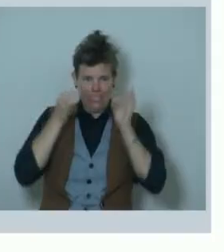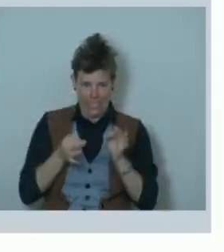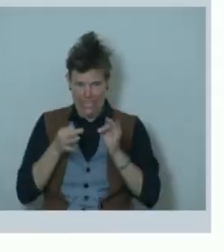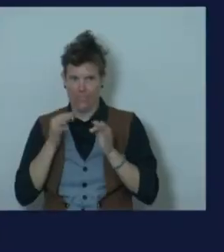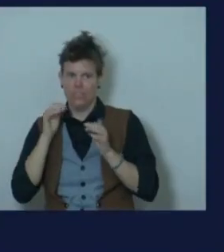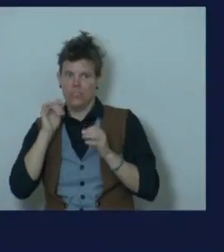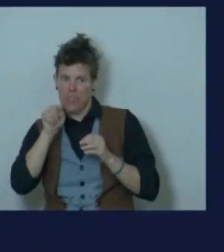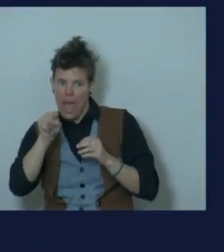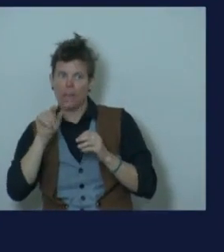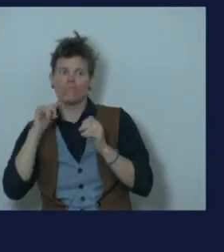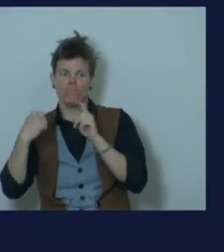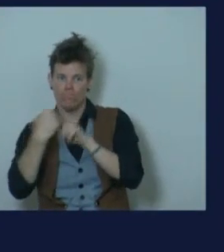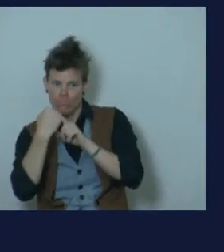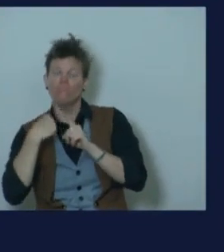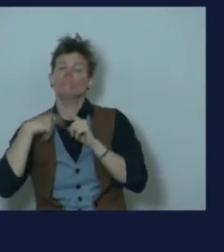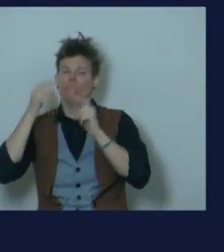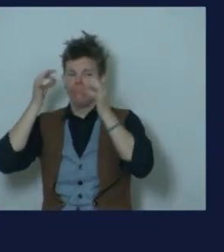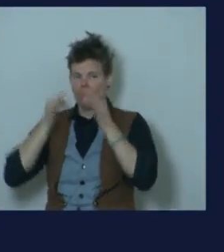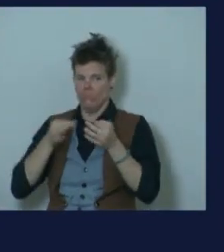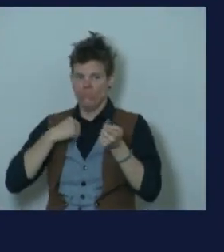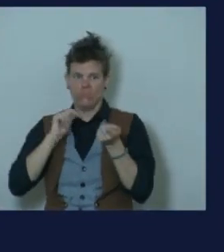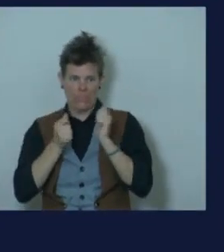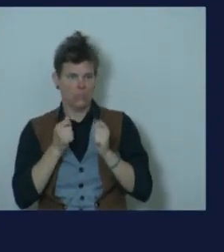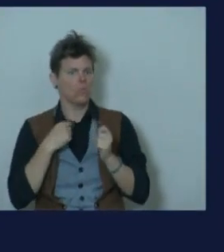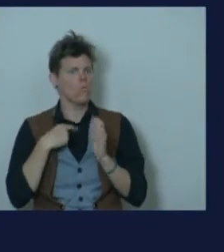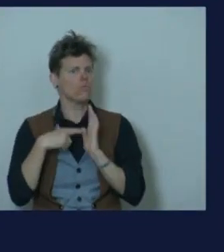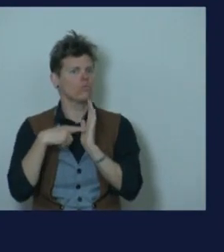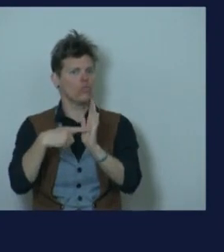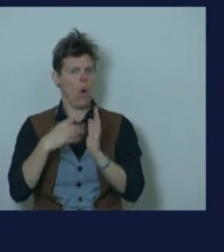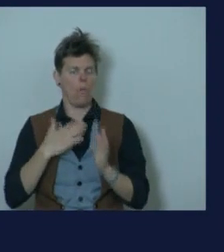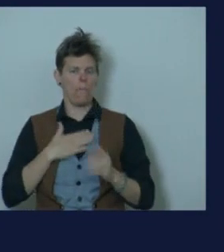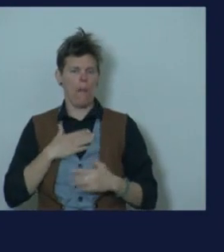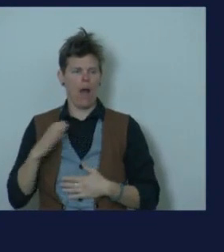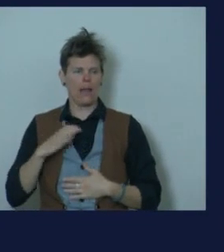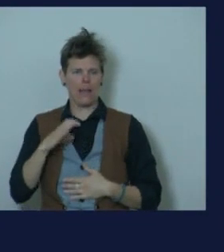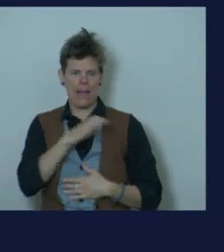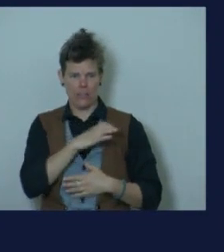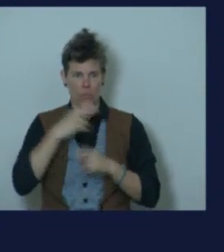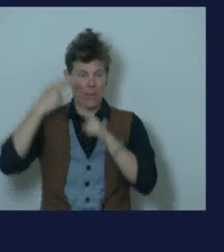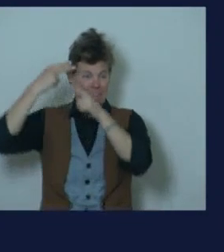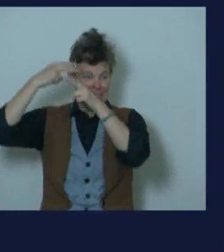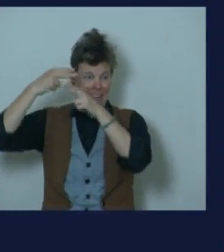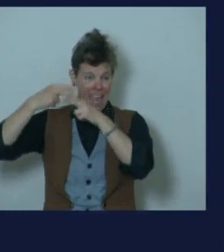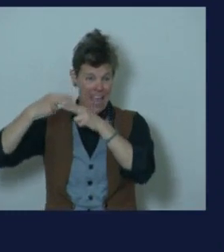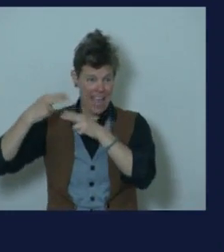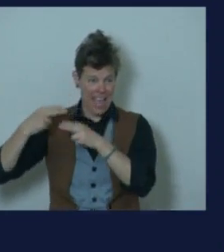WE NEED TO BE READY TO MAKE THOSE DECISIONS WHEN WE HAVE THE DATA.